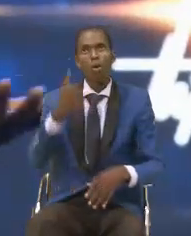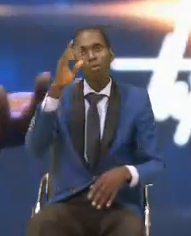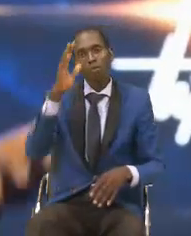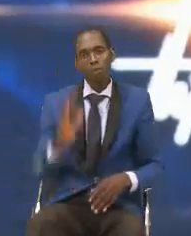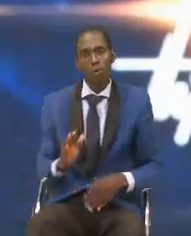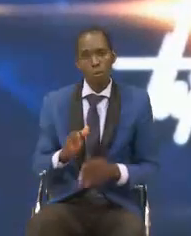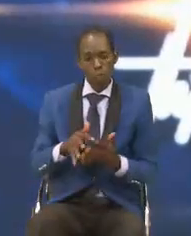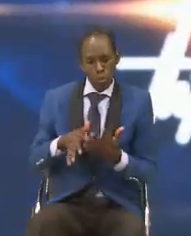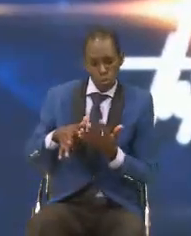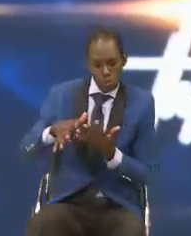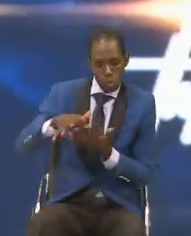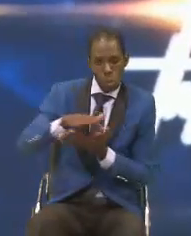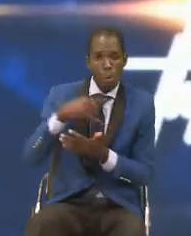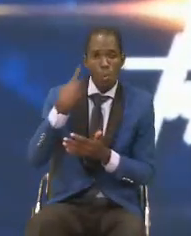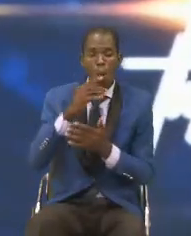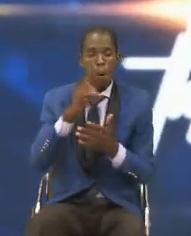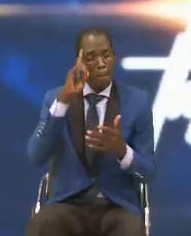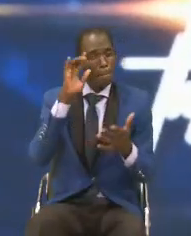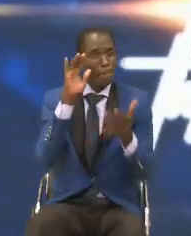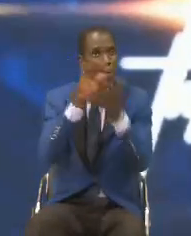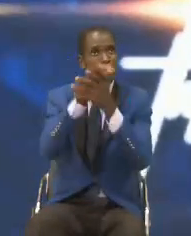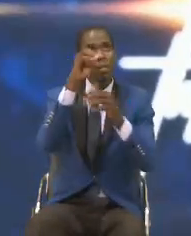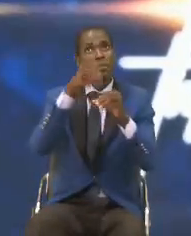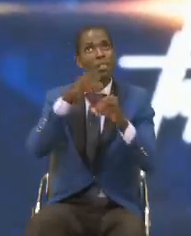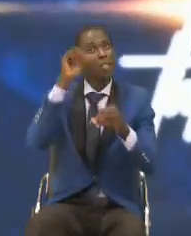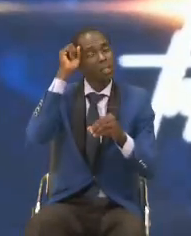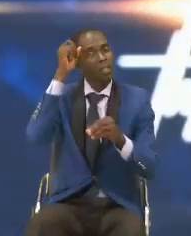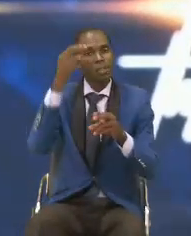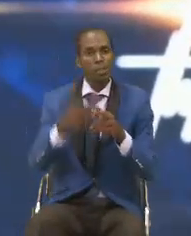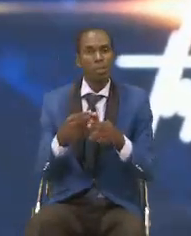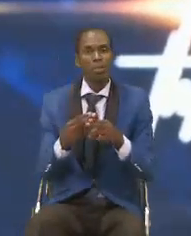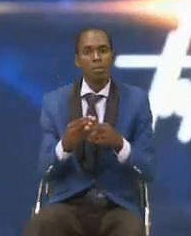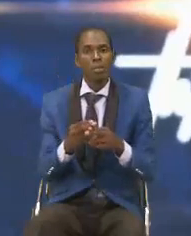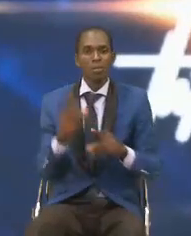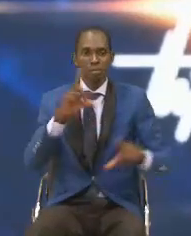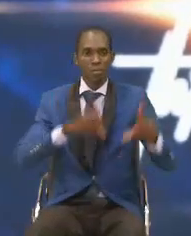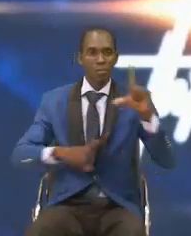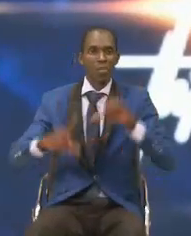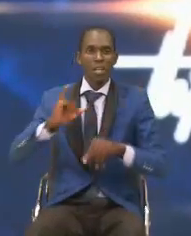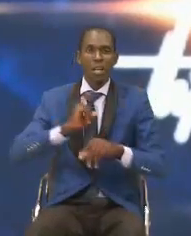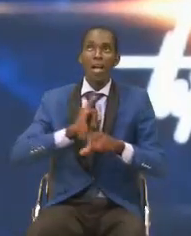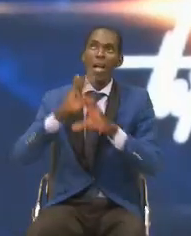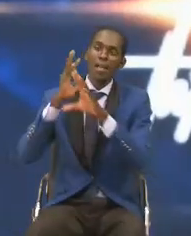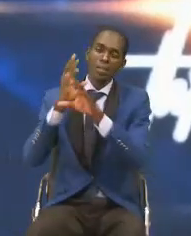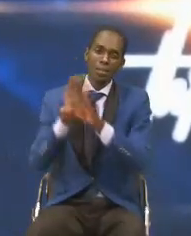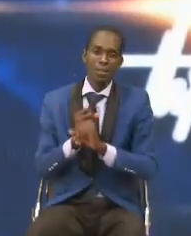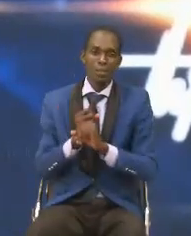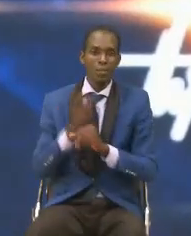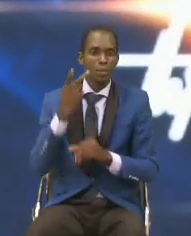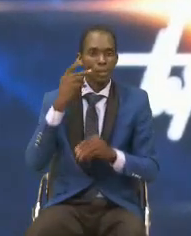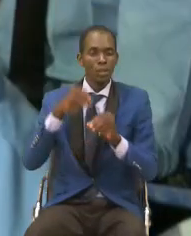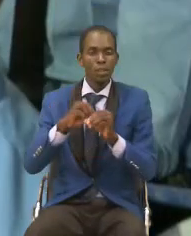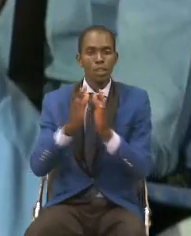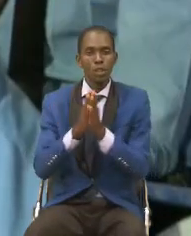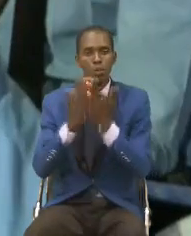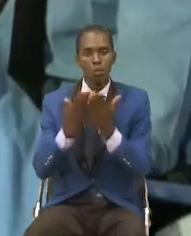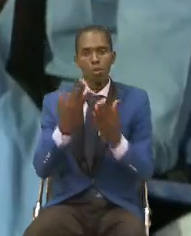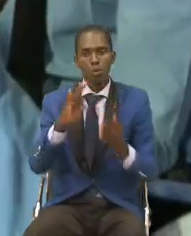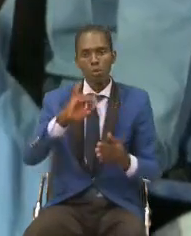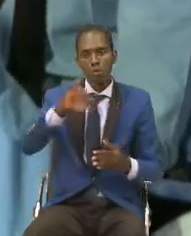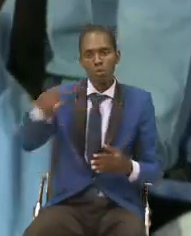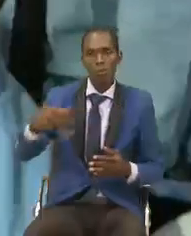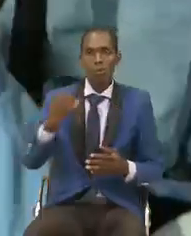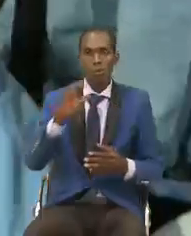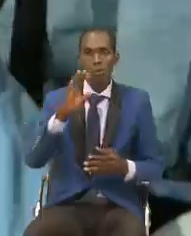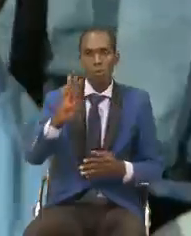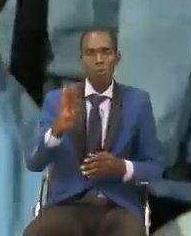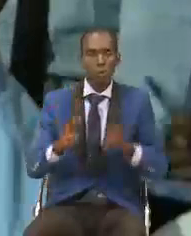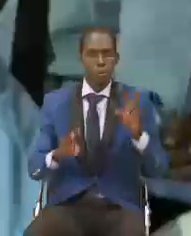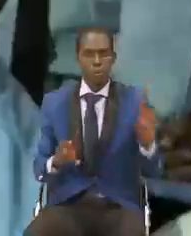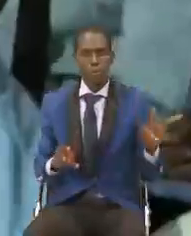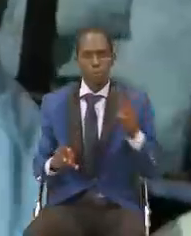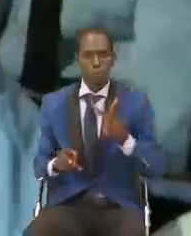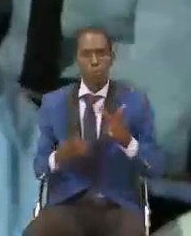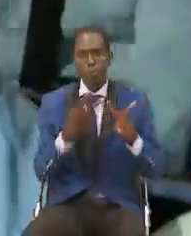the sons of god those who believe on his name i received look at job chapter 22 verse 22 job